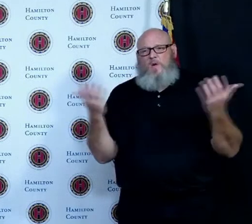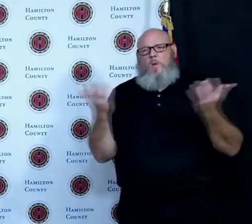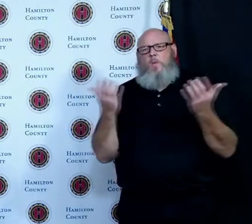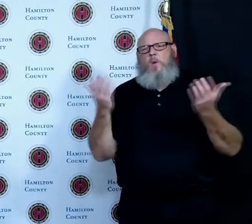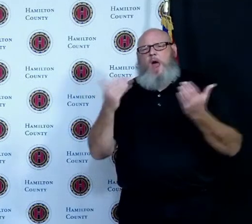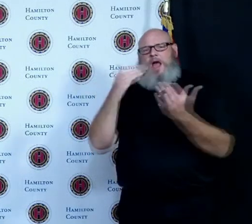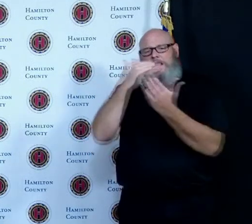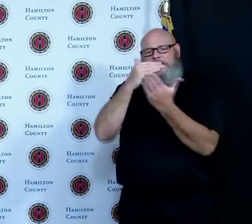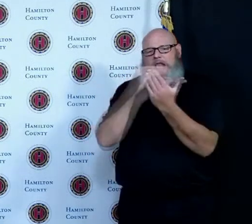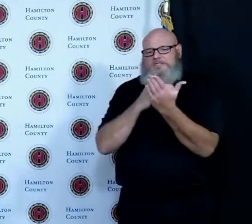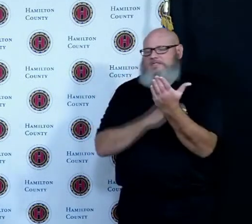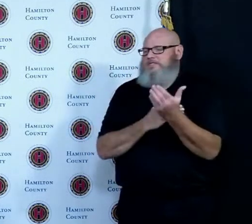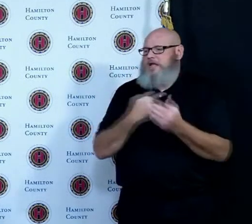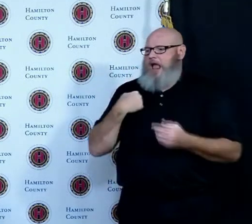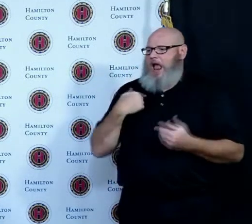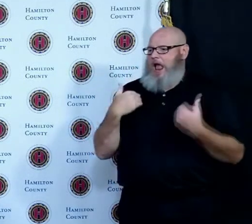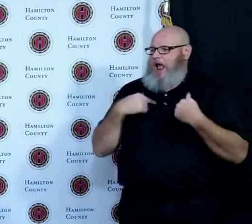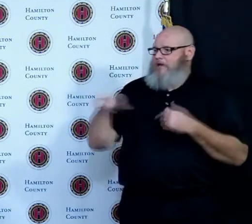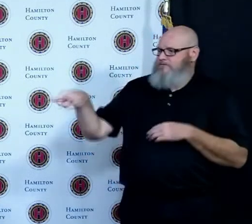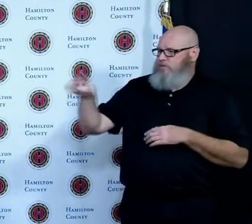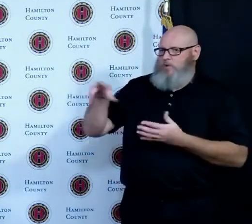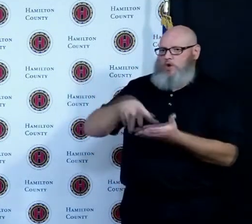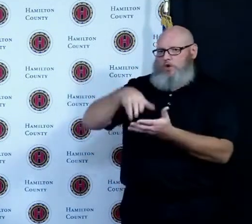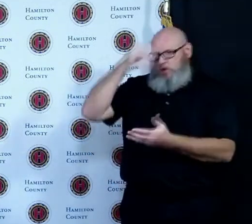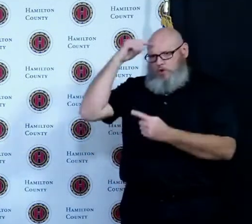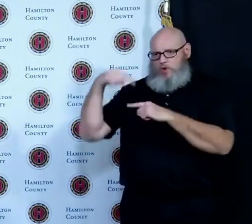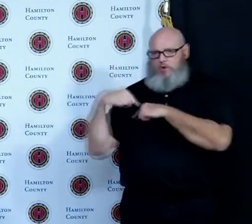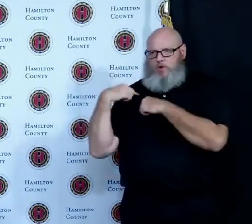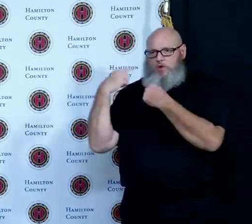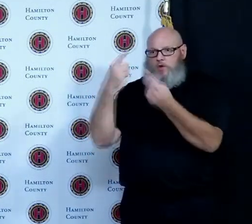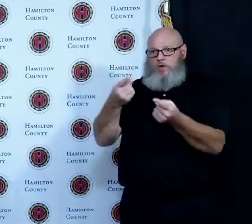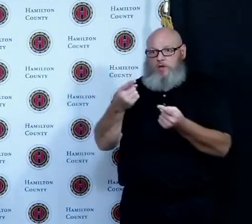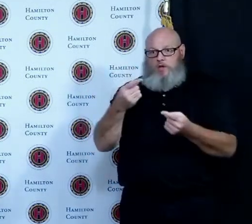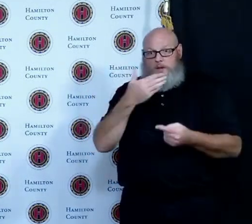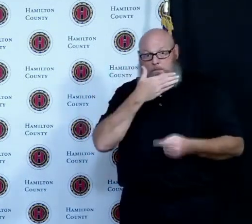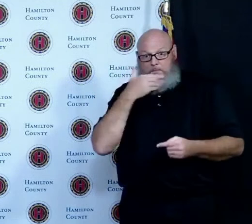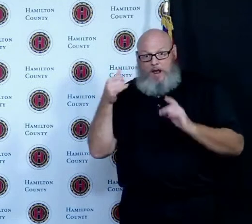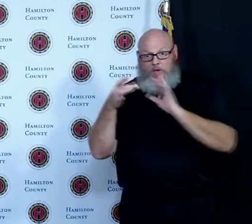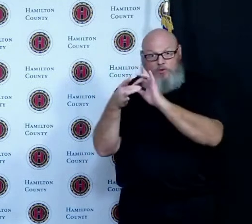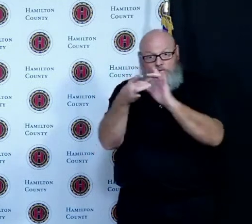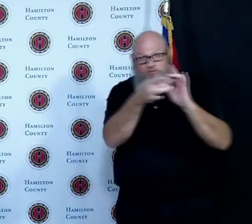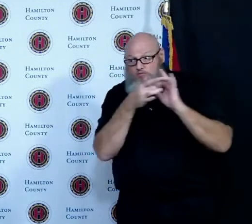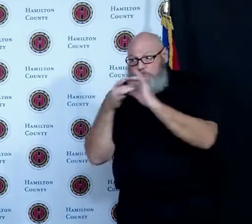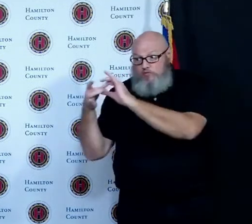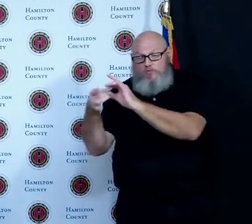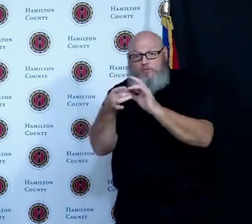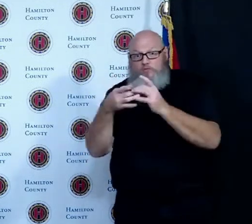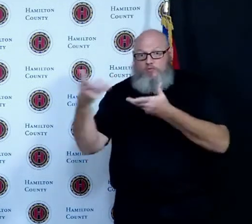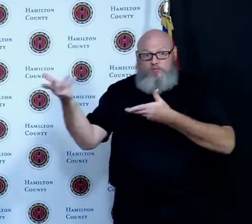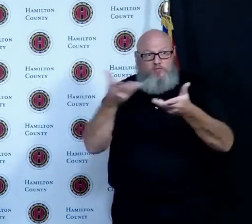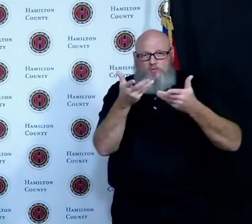coordination at the federal level in rolling it out so you know I said this earlier but from my